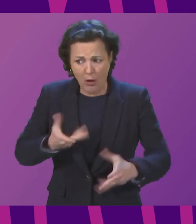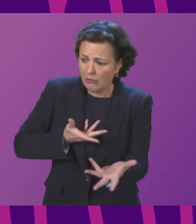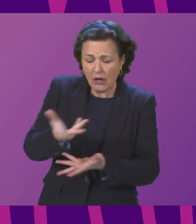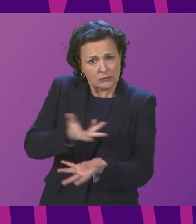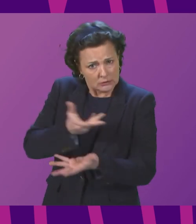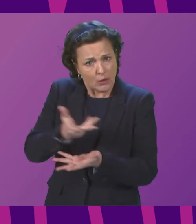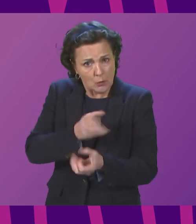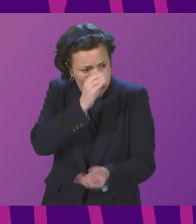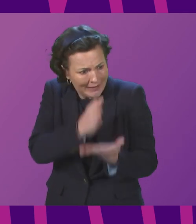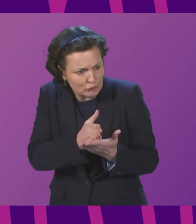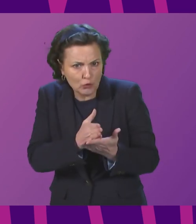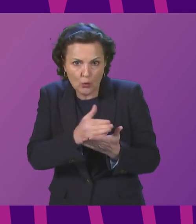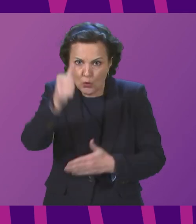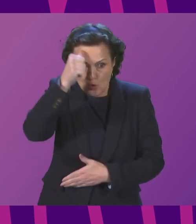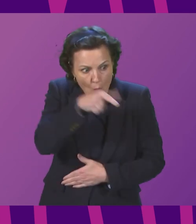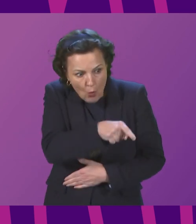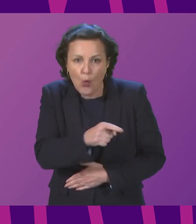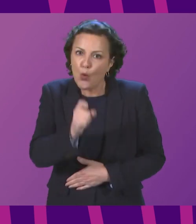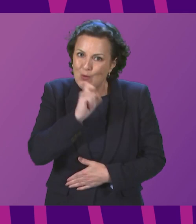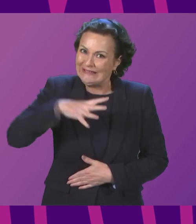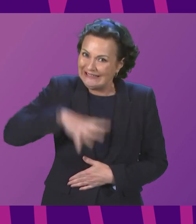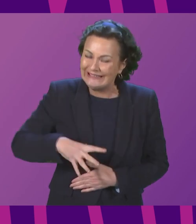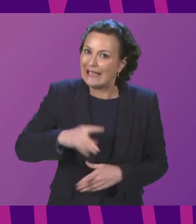it most, and we want to get it into bank accounts as quickly as possible. However, it is money